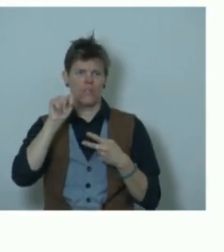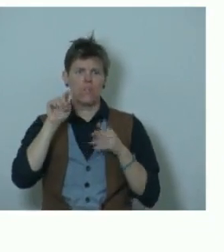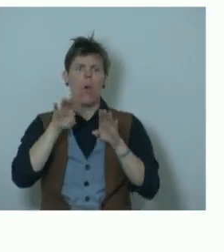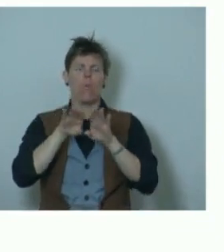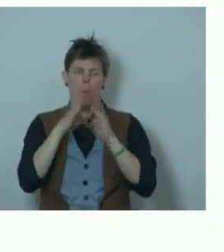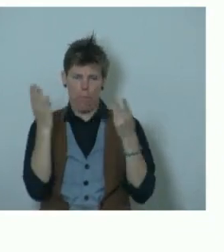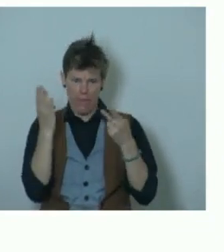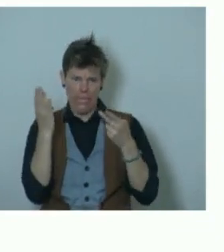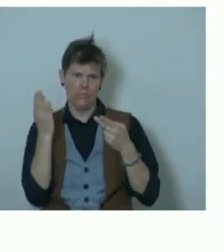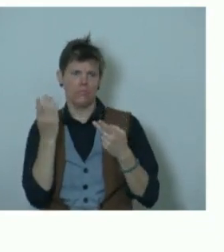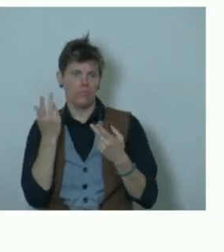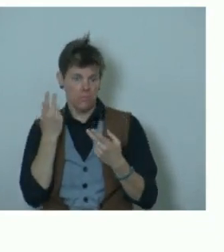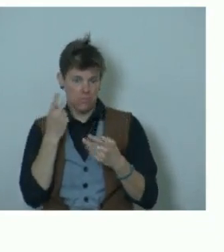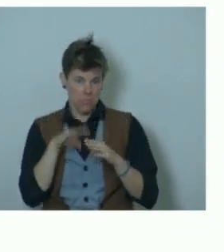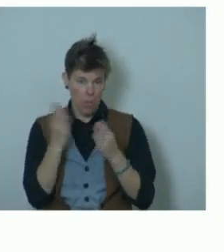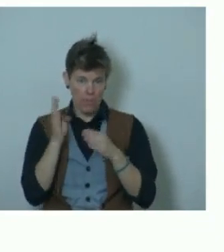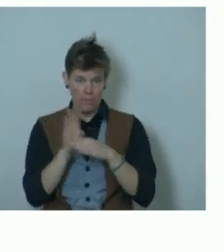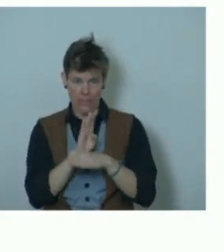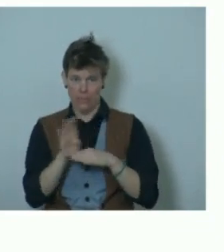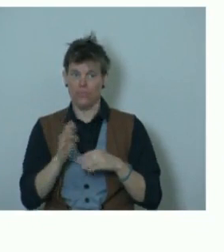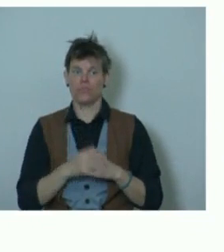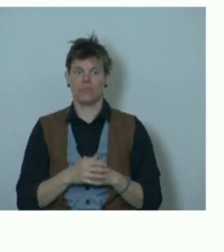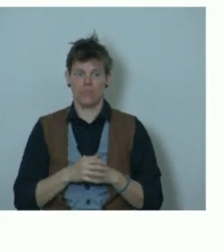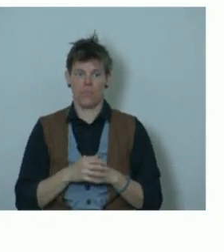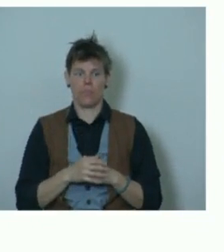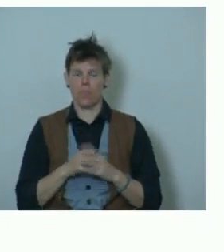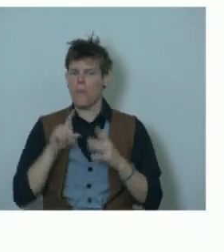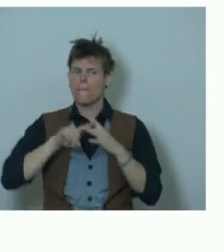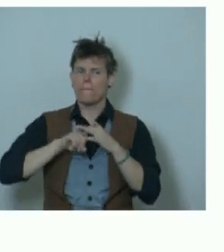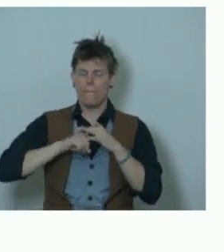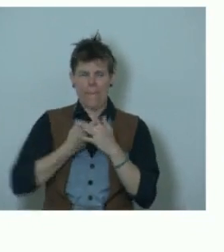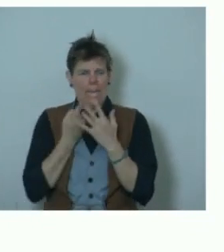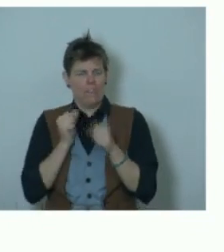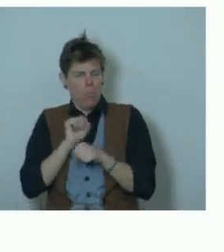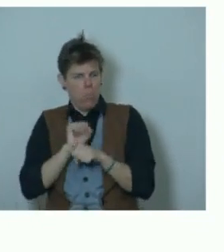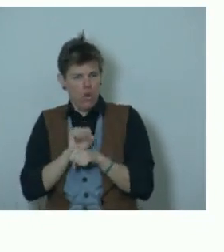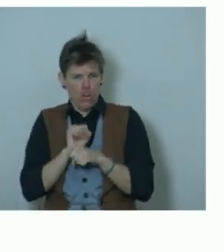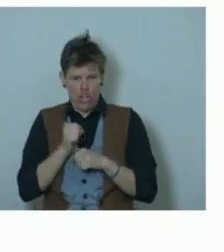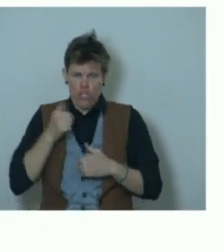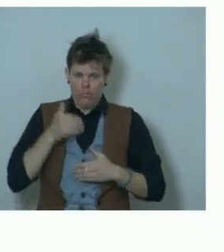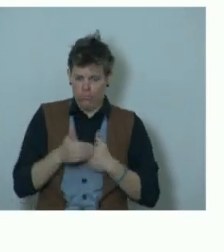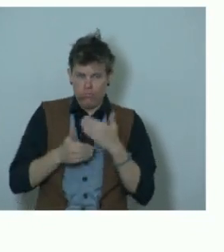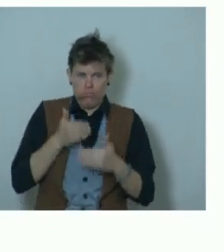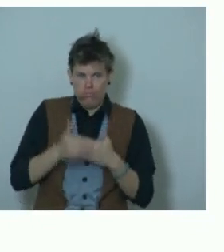I WANT FSIS TO THINGS -- EMPHASIZE TWO THINGS. THIS IS A DRAFT CRITERIA.